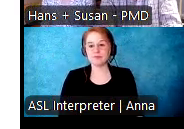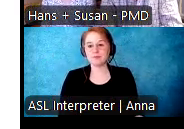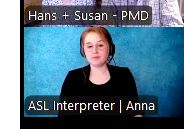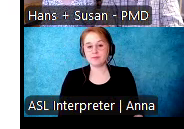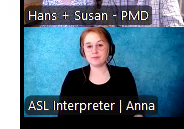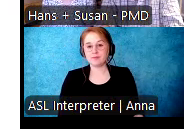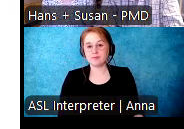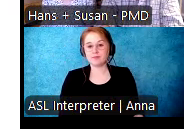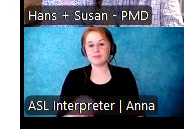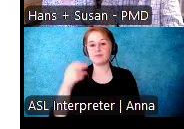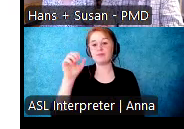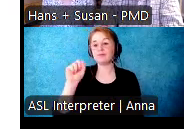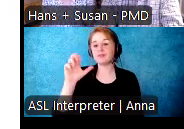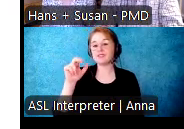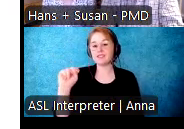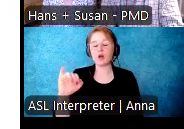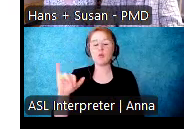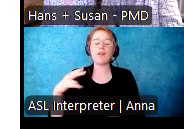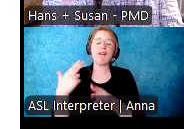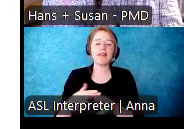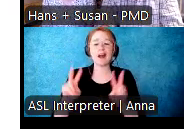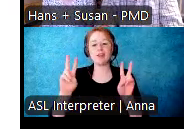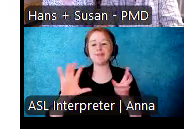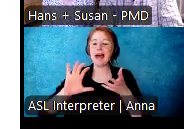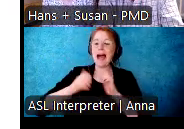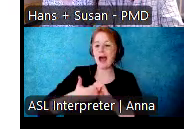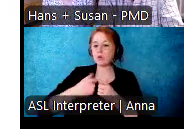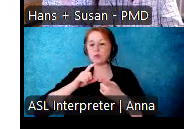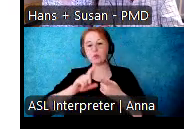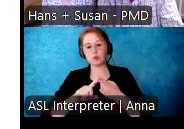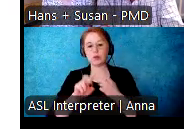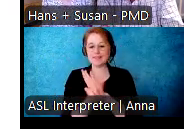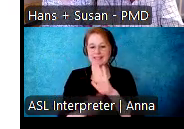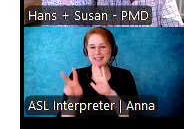We call that our how-to video for WisCaregiver Careers CDCP.